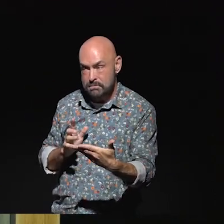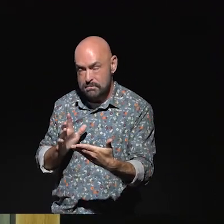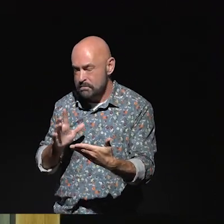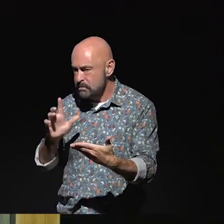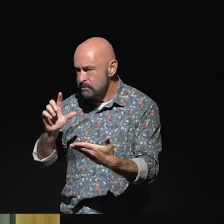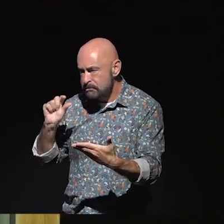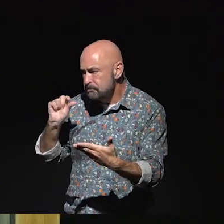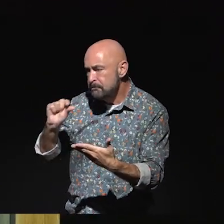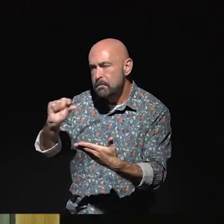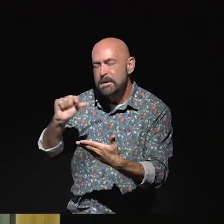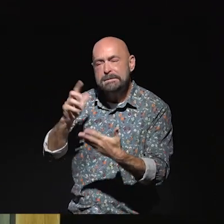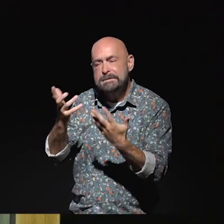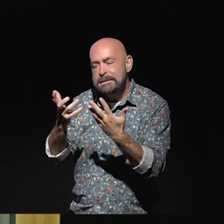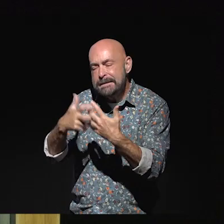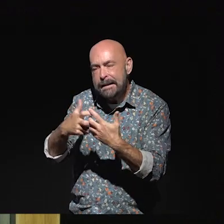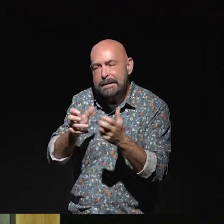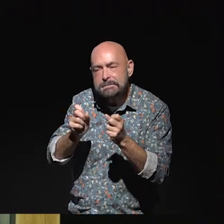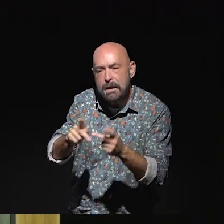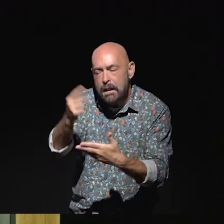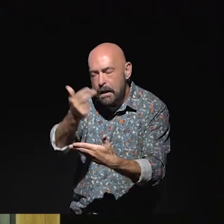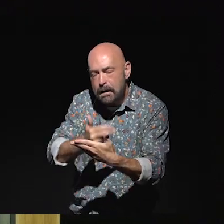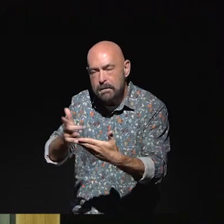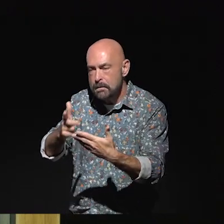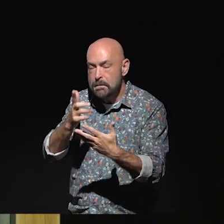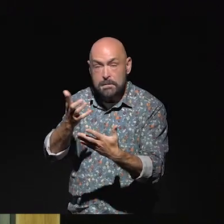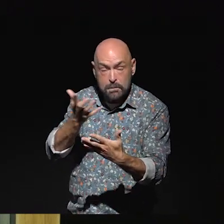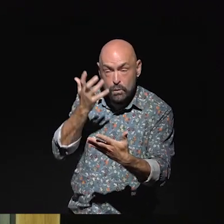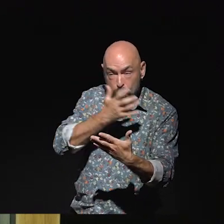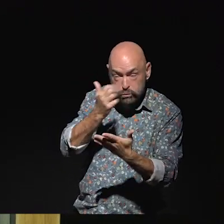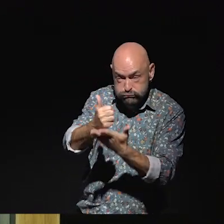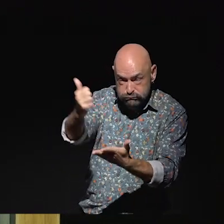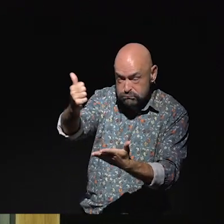the technique is absolutely superb, absolutely masterful.